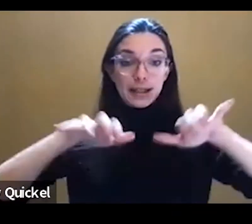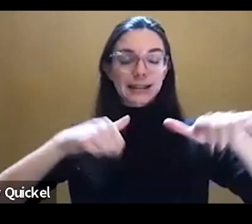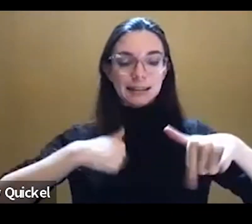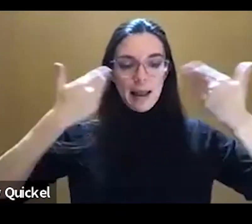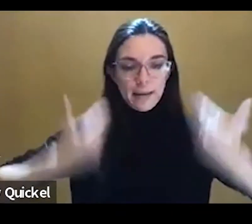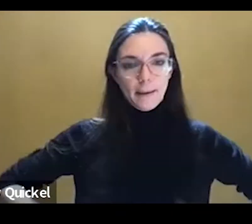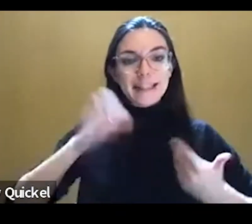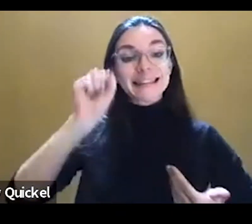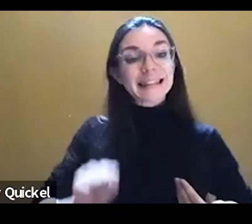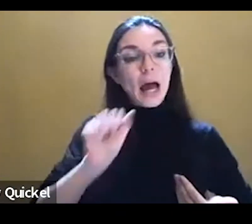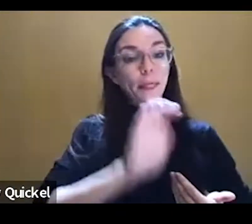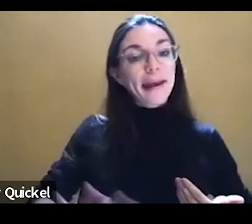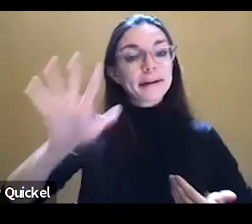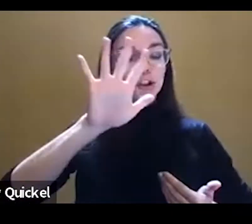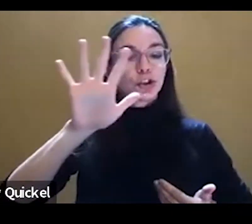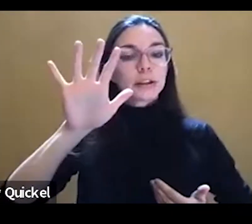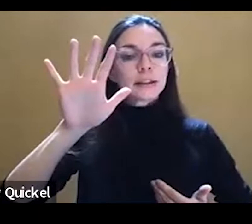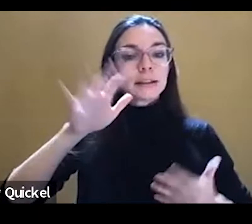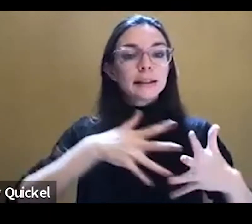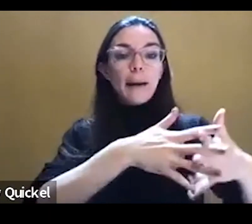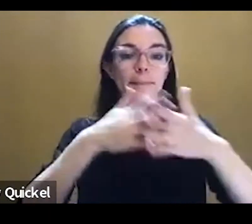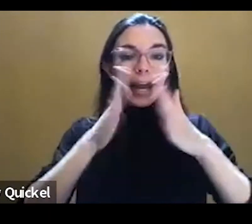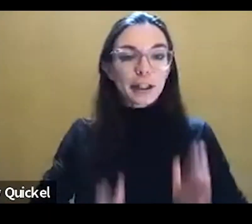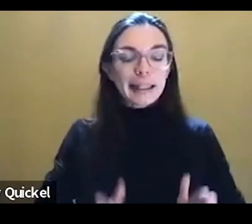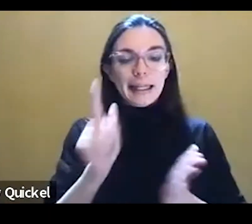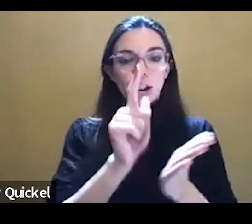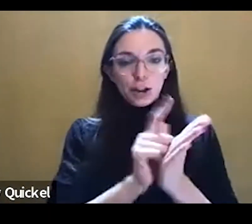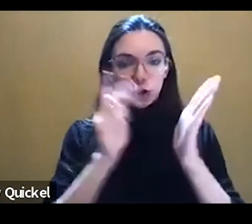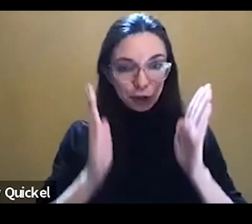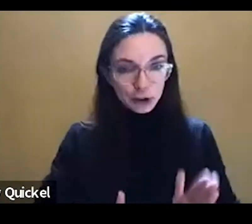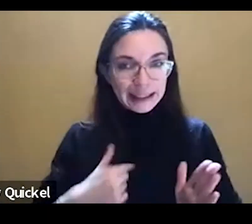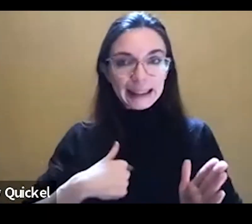South Asian American attorney. I'm wearing a